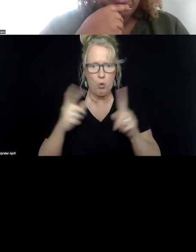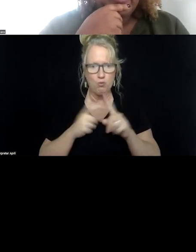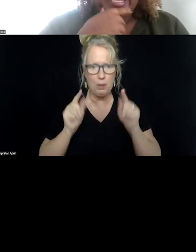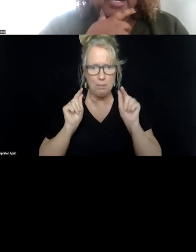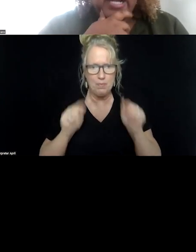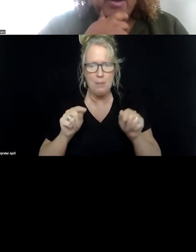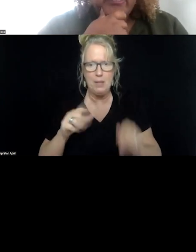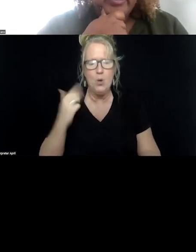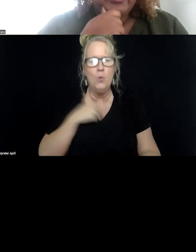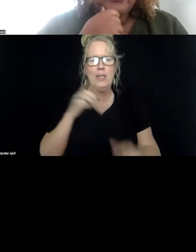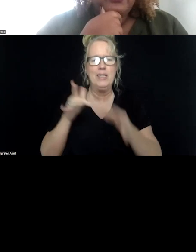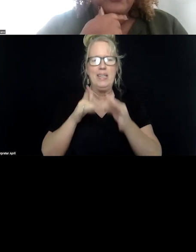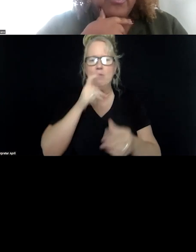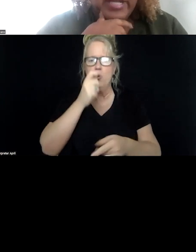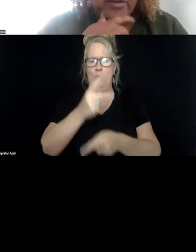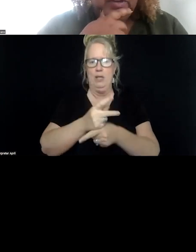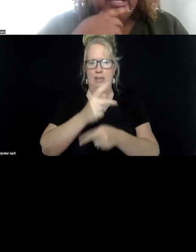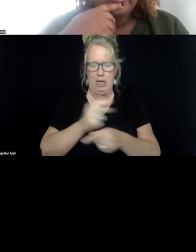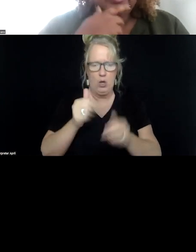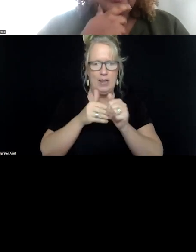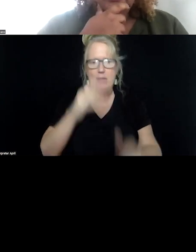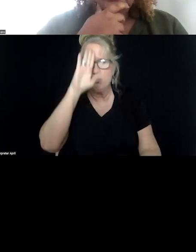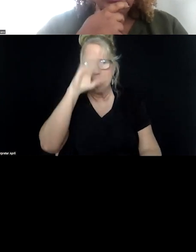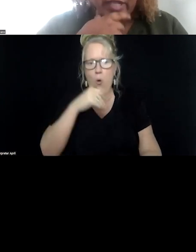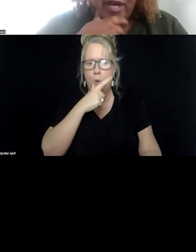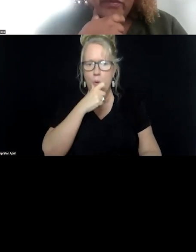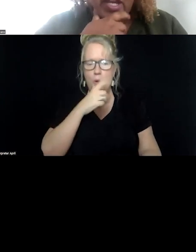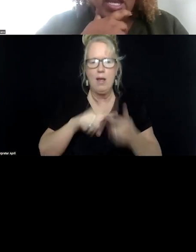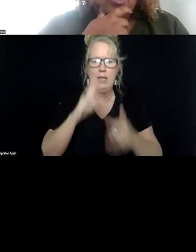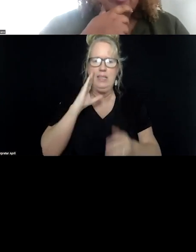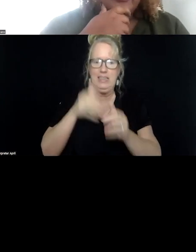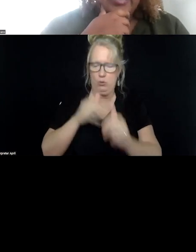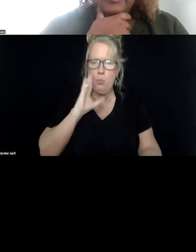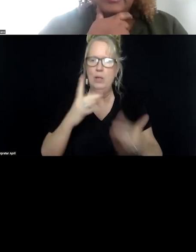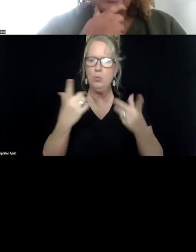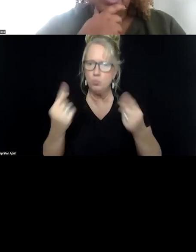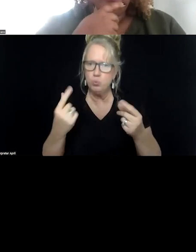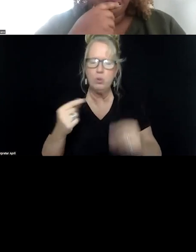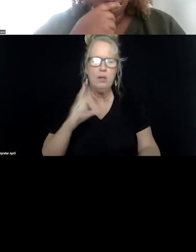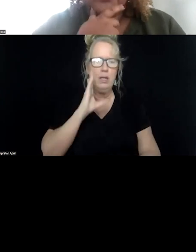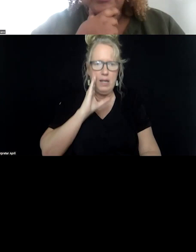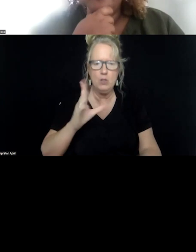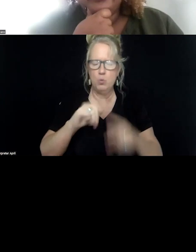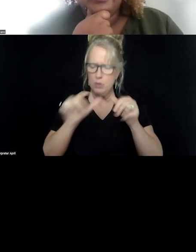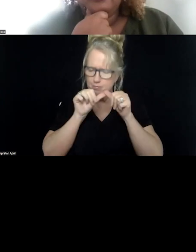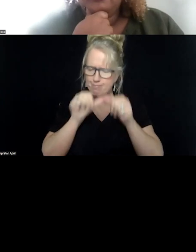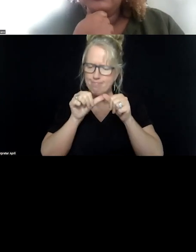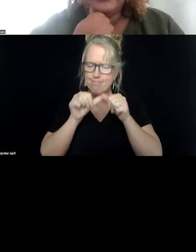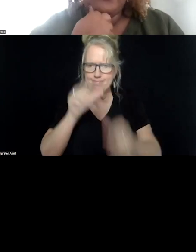WE NEED LEADERS WHO CARE ENOUGH, LEADERS WHO KNOW ENOUGH AND DO ENOUGH AND PERSISTENT ENOUGH UNTIL THE JOB IS DONE.